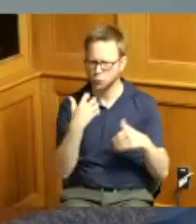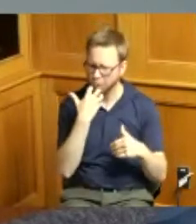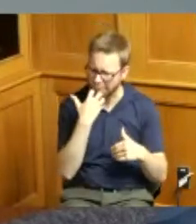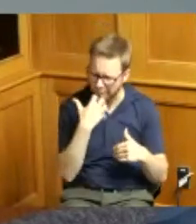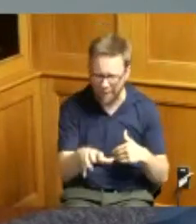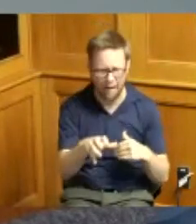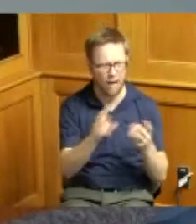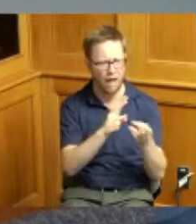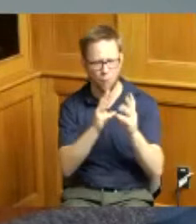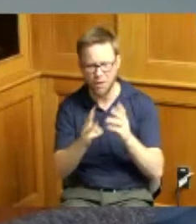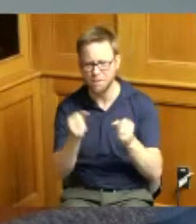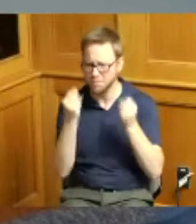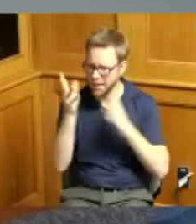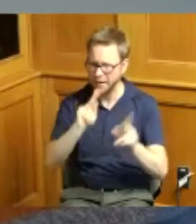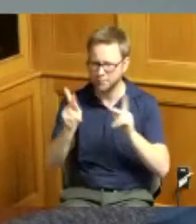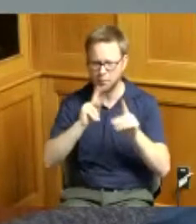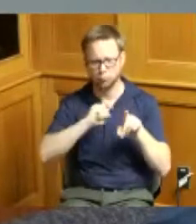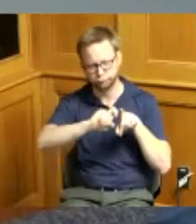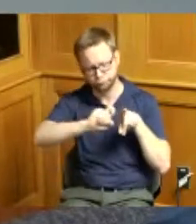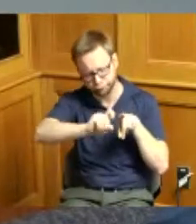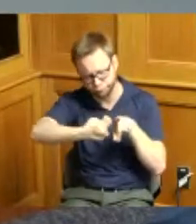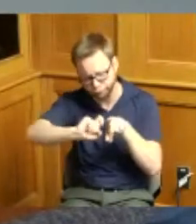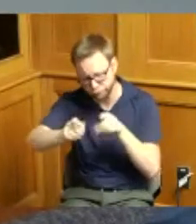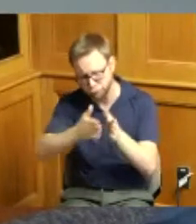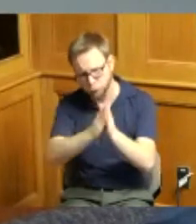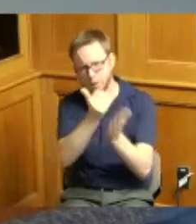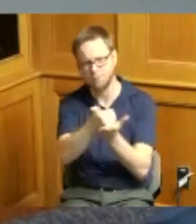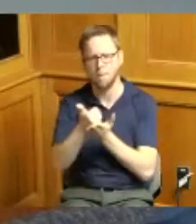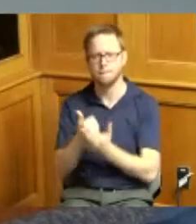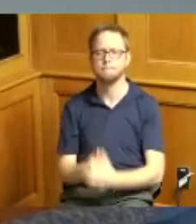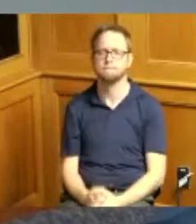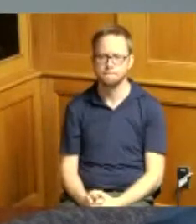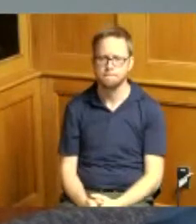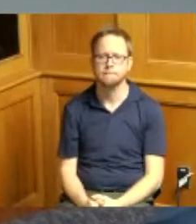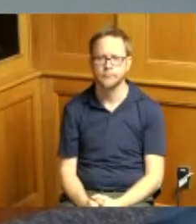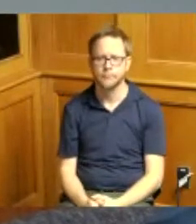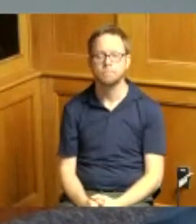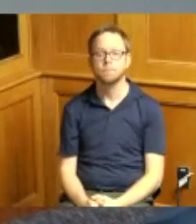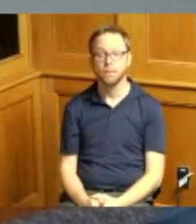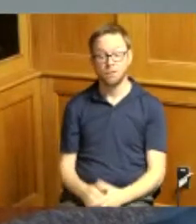and requests for assistance and while we're talking about increased workload